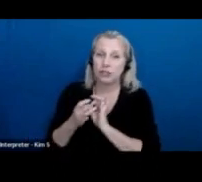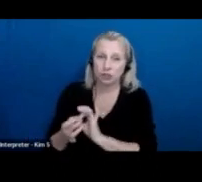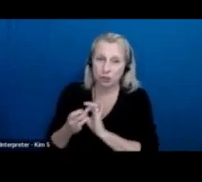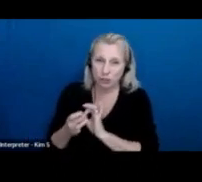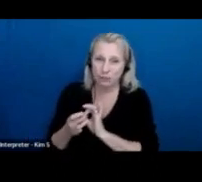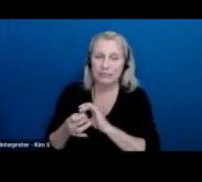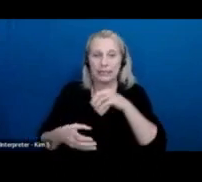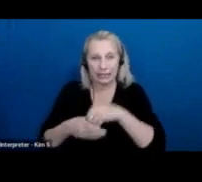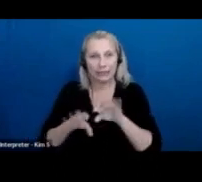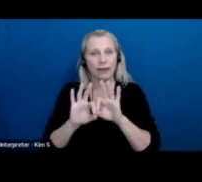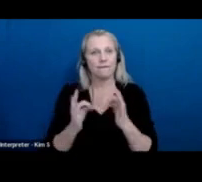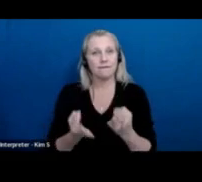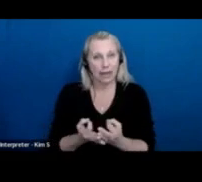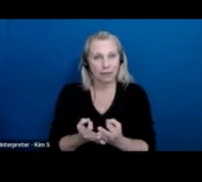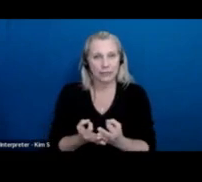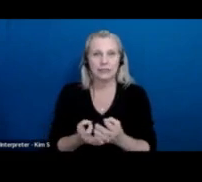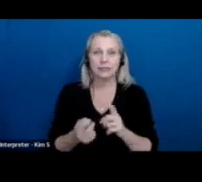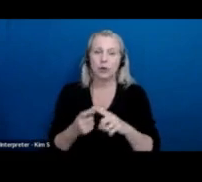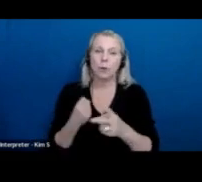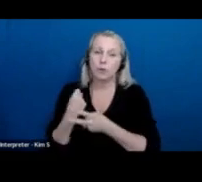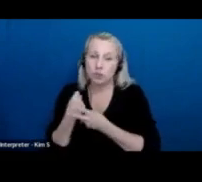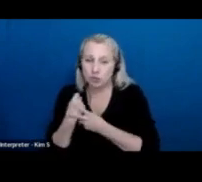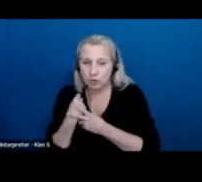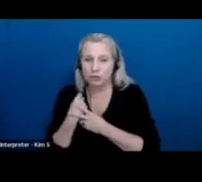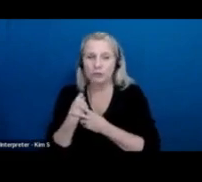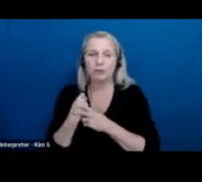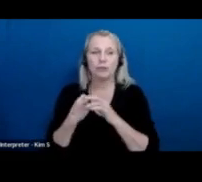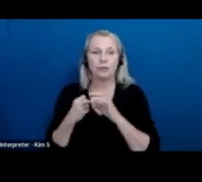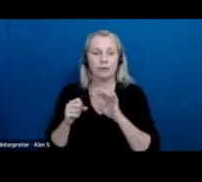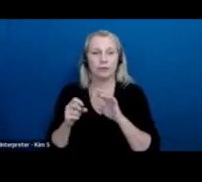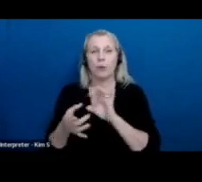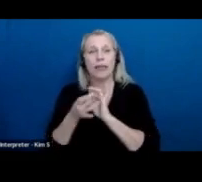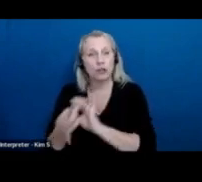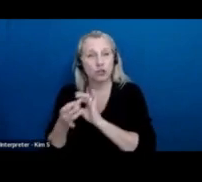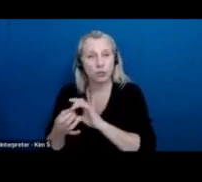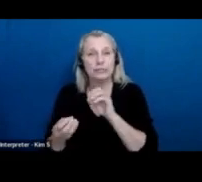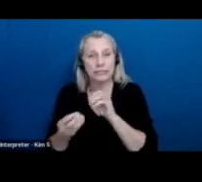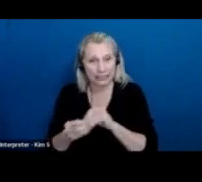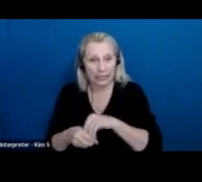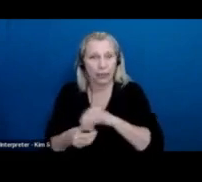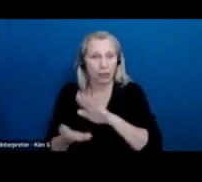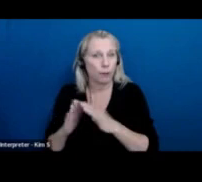families, and to preserve relationships within their communities. Often, as Tim said